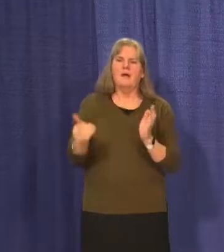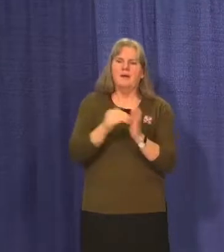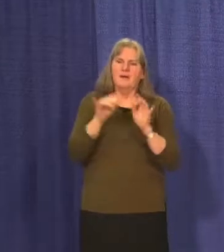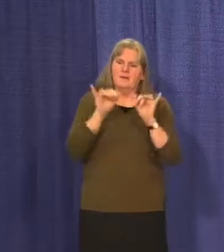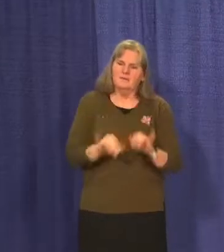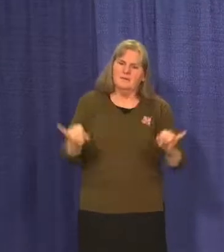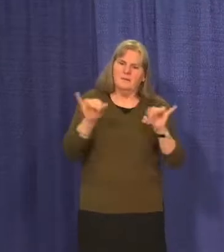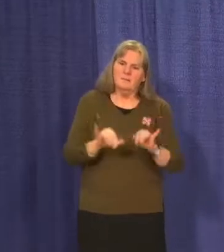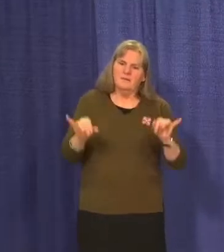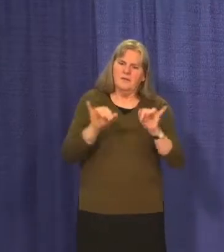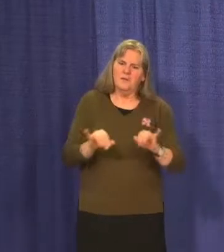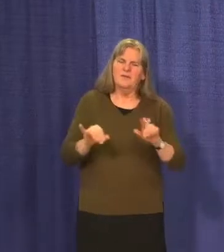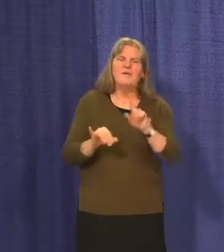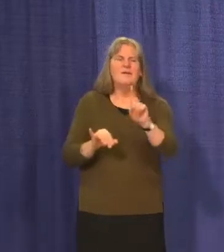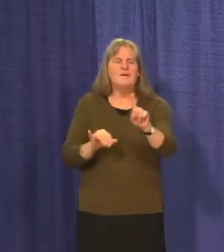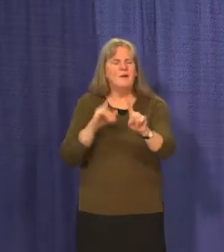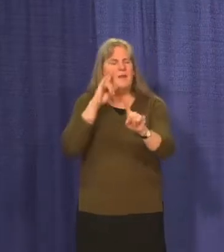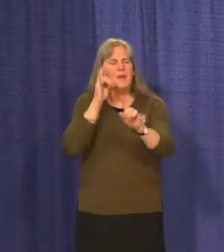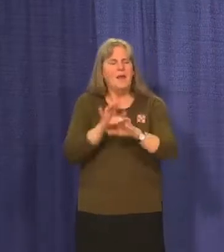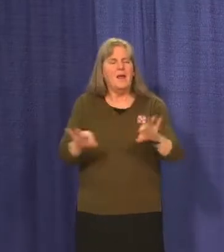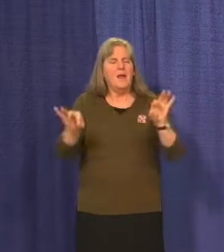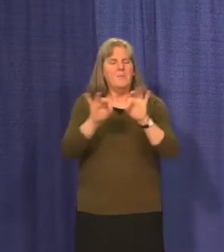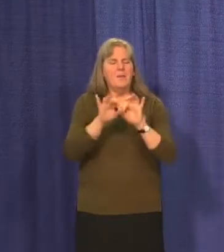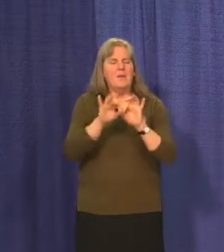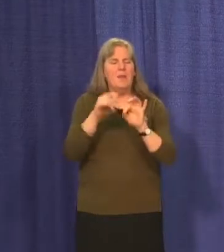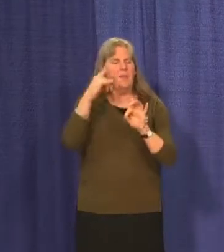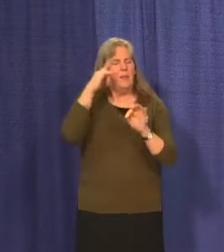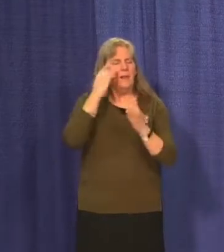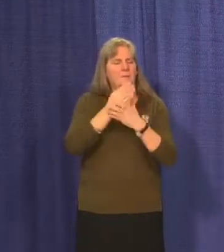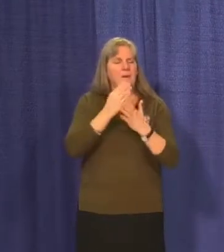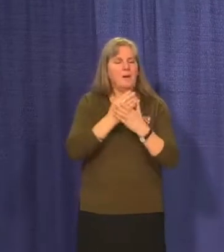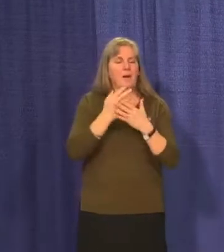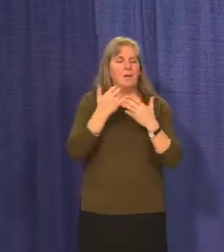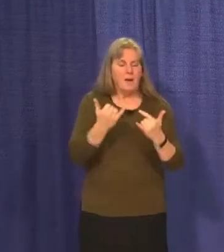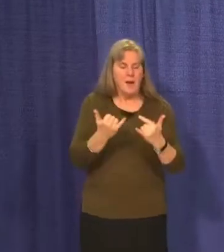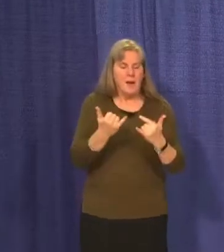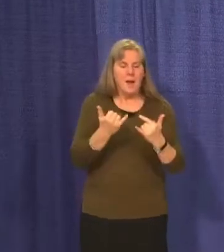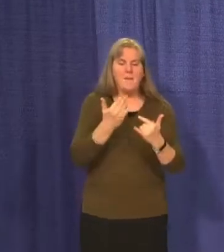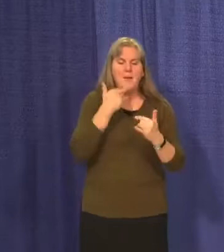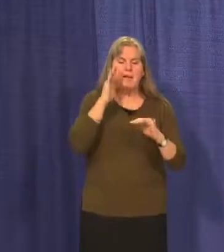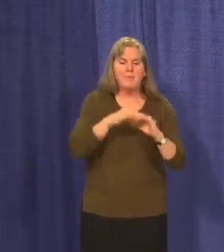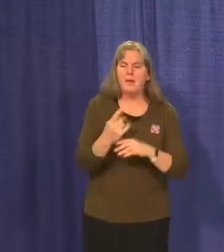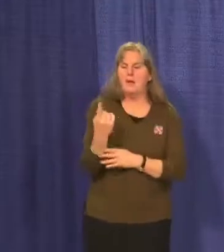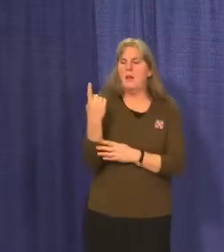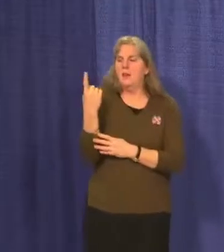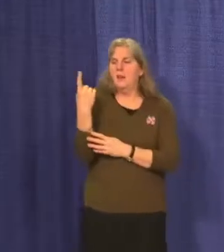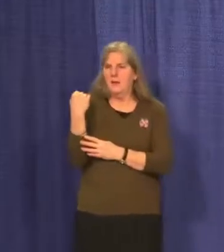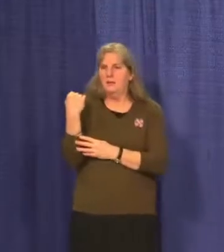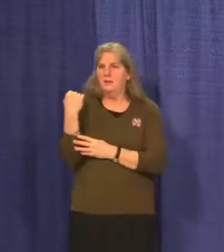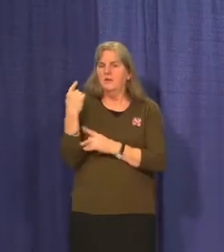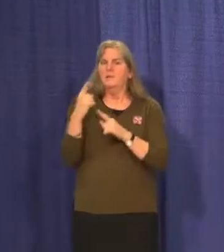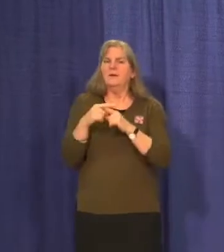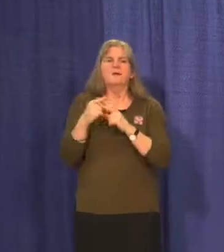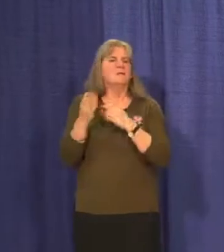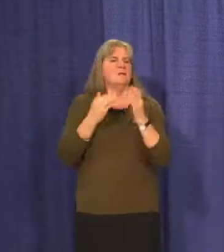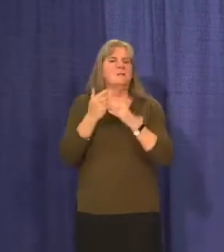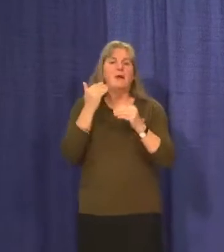day all over again, we should consider how much better a place we are in, no matter what is ahead of us.